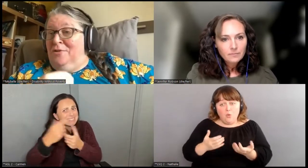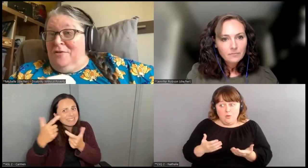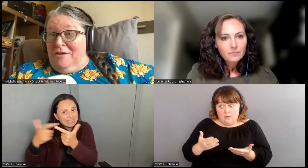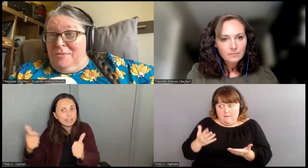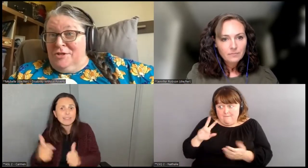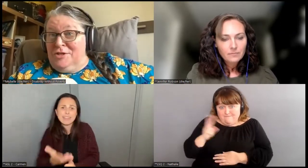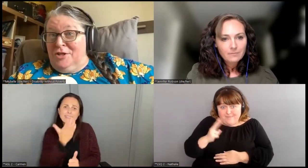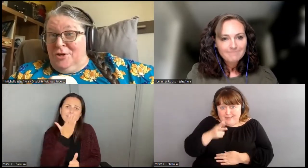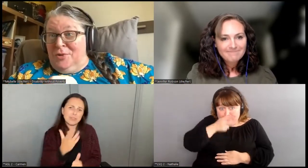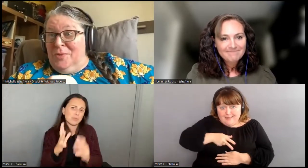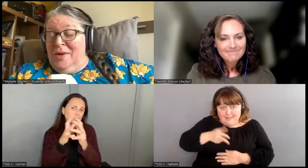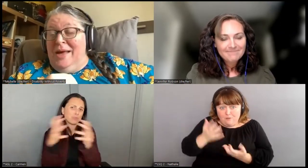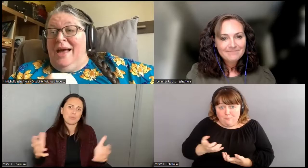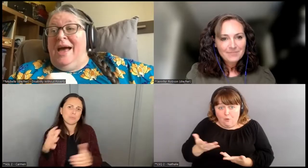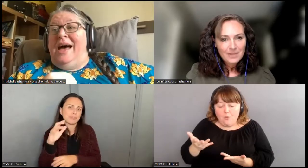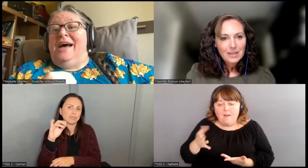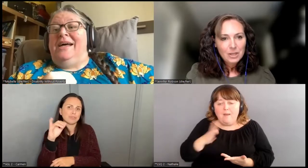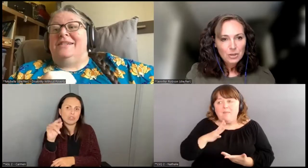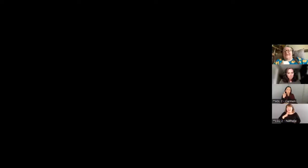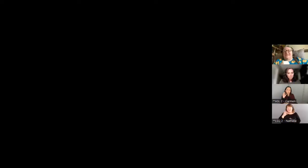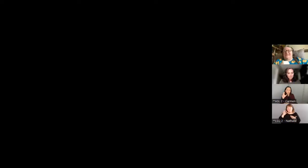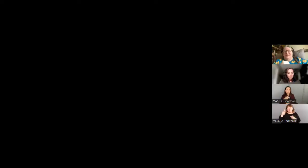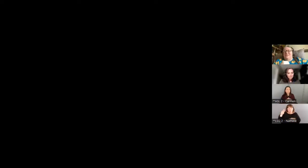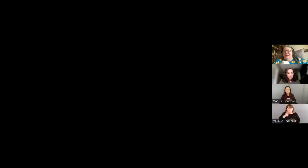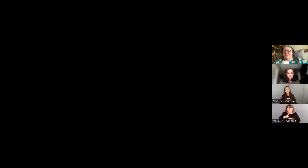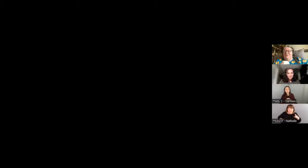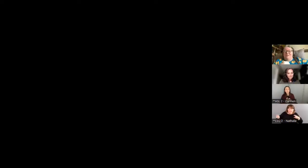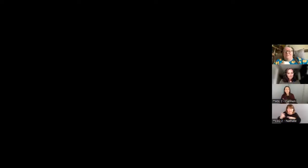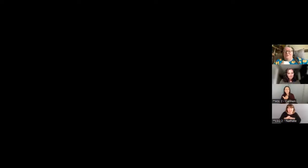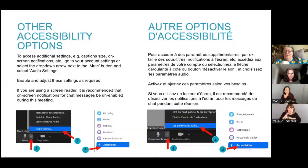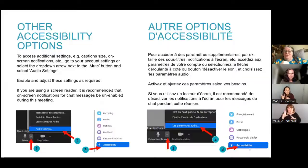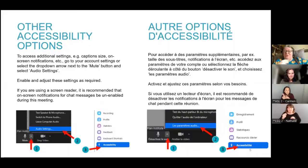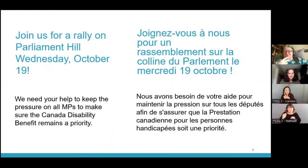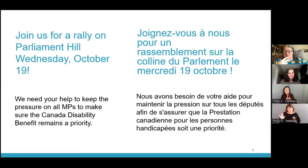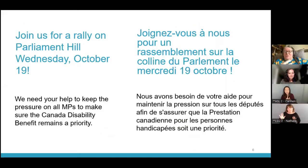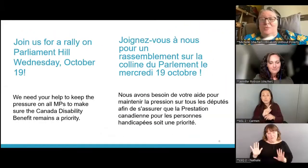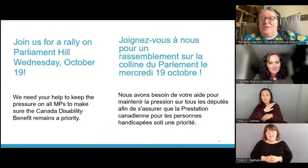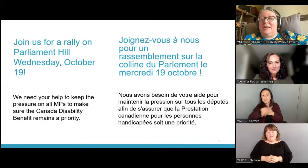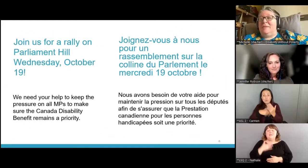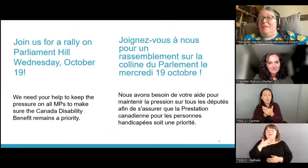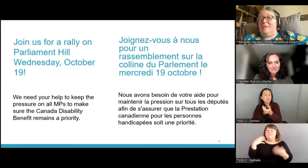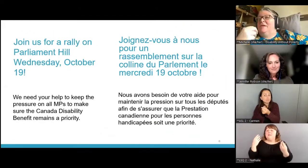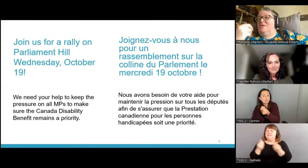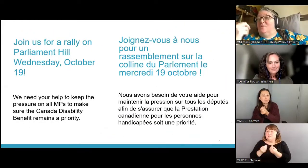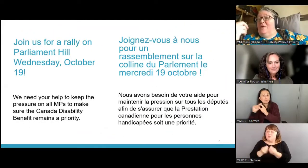YOU VERY MUCH TO YOU, AND CAN I SAY THANK YOU VERY MUCH TO ALL THE SUPPORT TEAM, TO